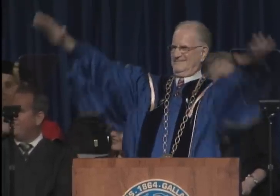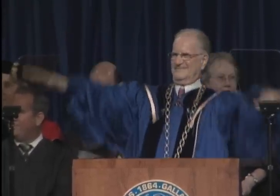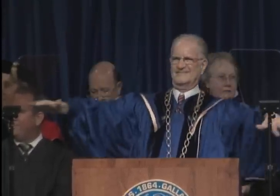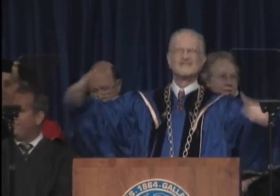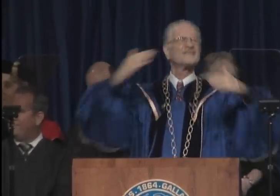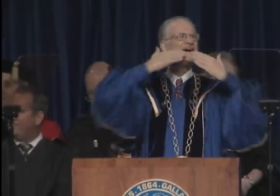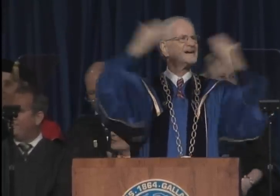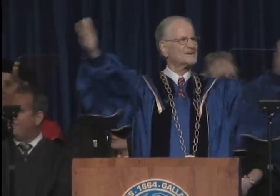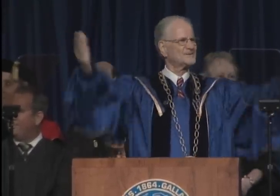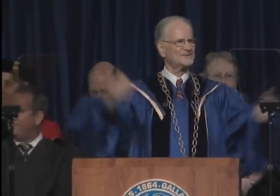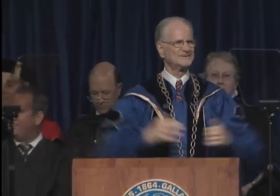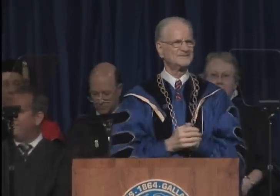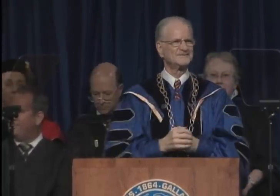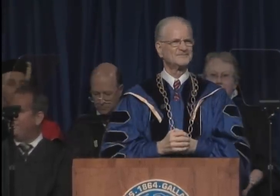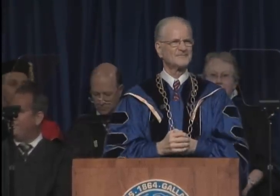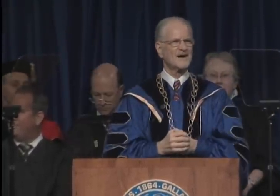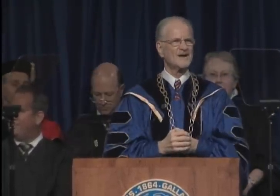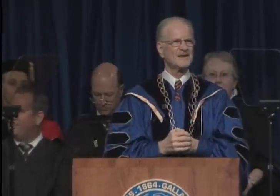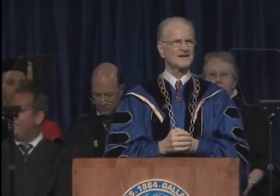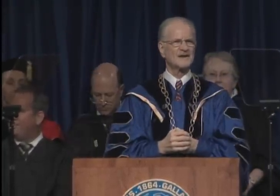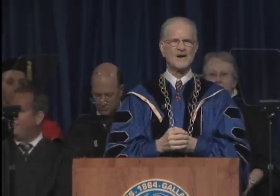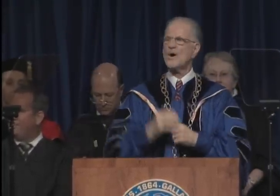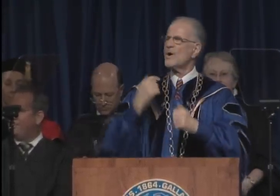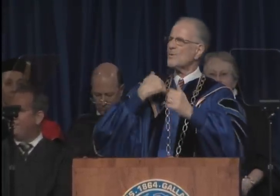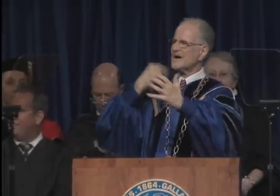Please be seated. Thank you.